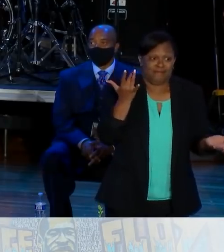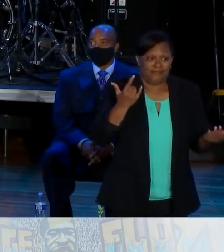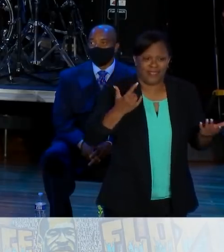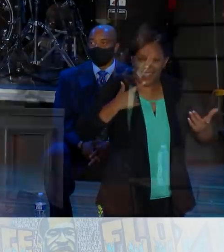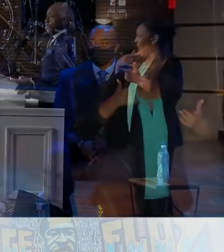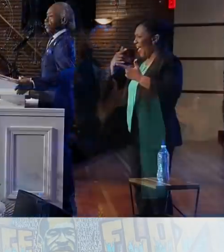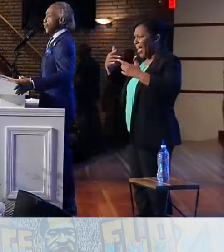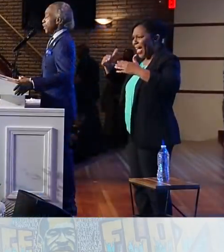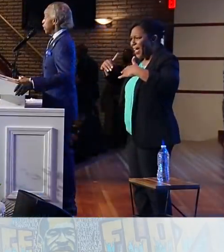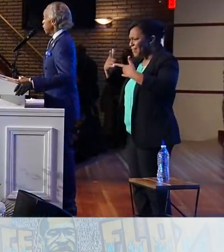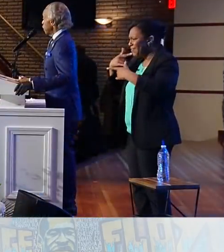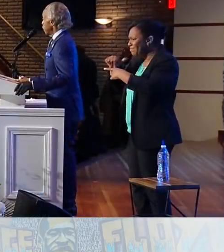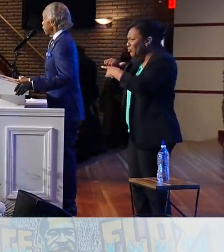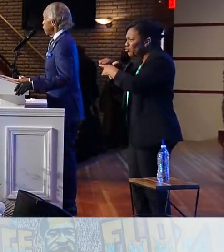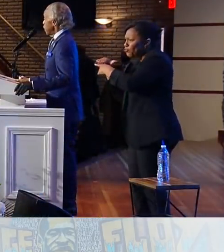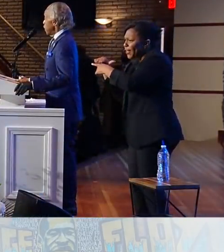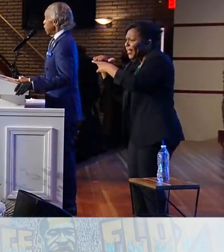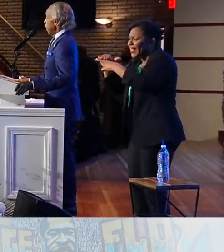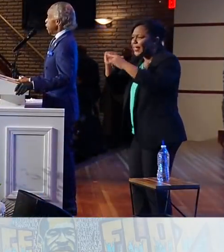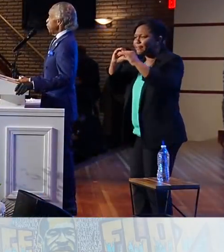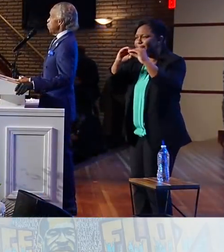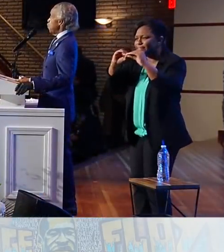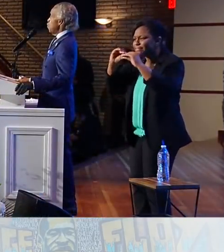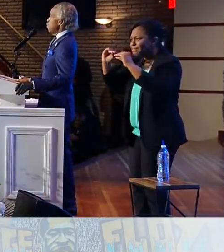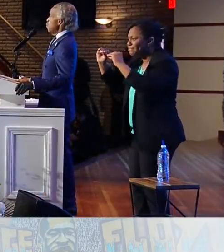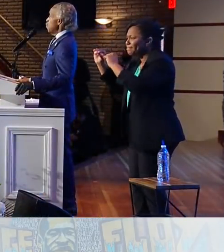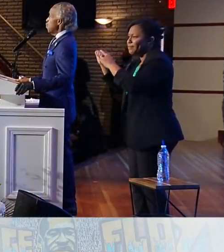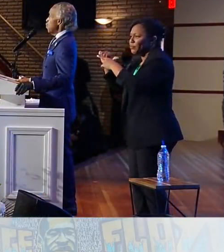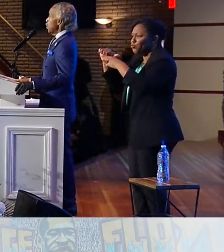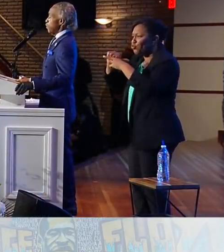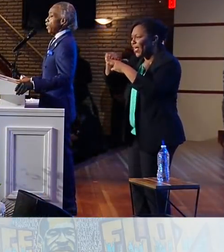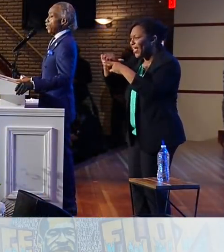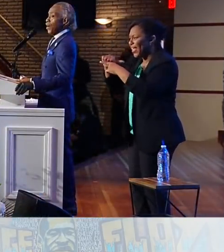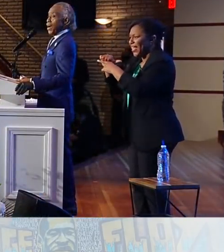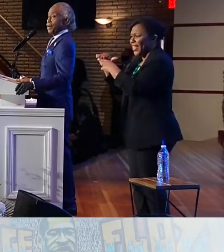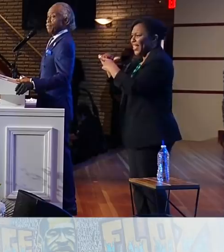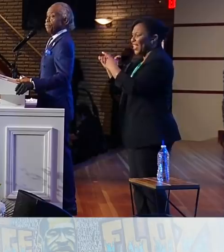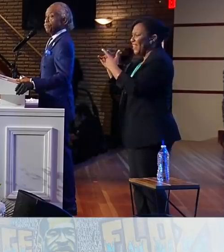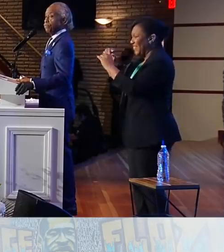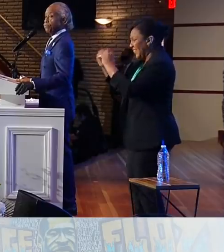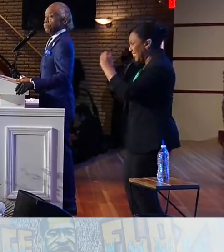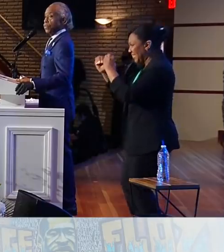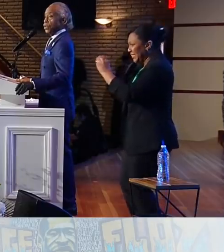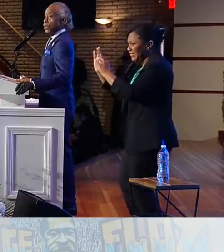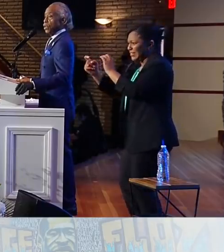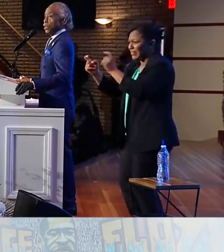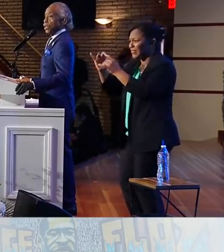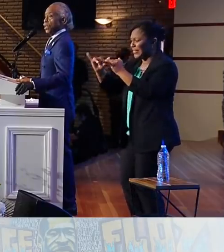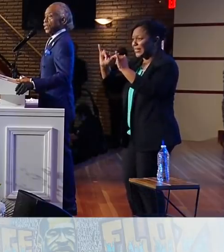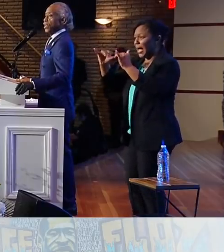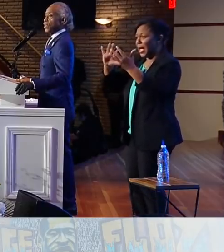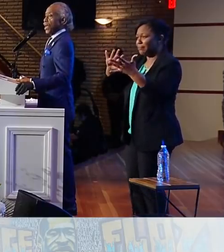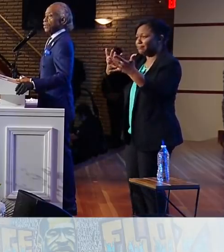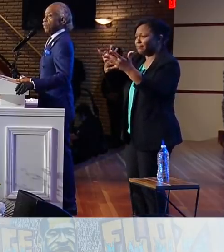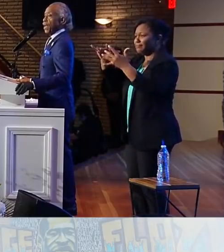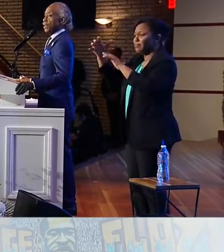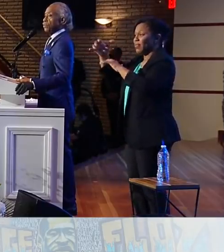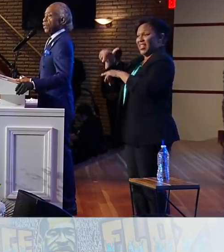HE DIED OF A COMMON AMERICAN JUSTICE MALFUNCTION. HE DIED BECAUSE THAT THERE HAS NOT BEEN THE CORRECTIVE